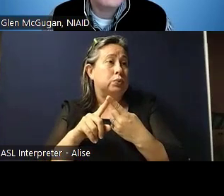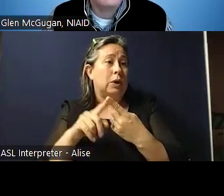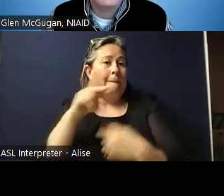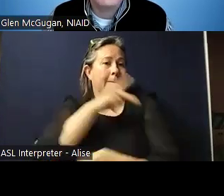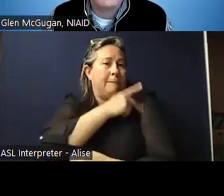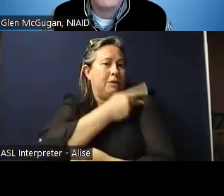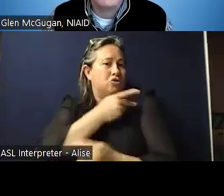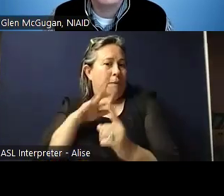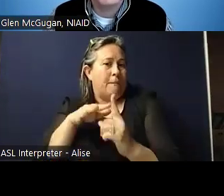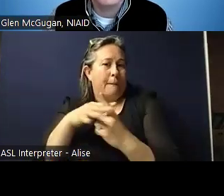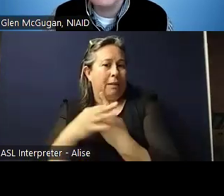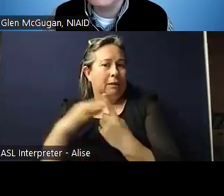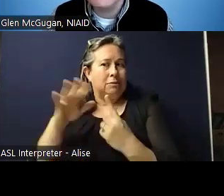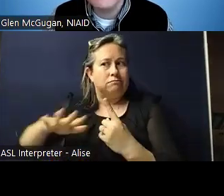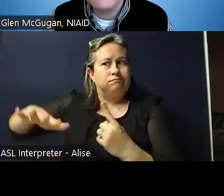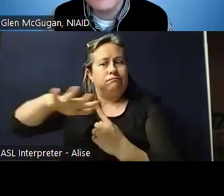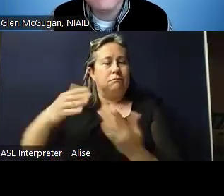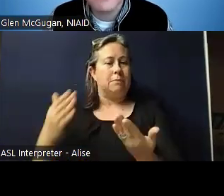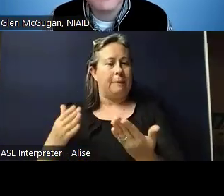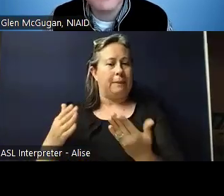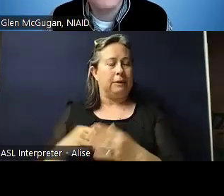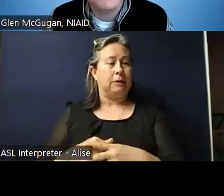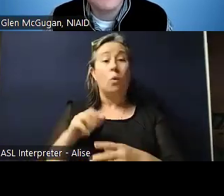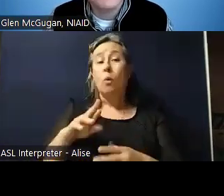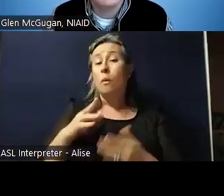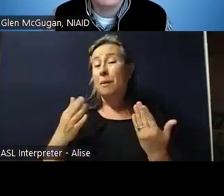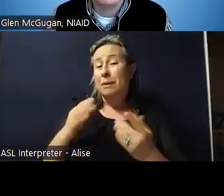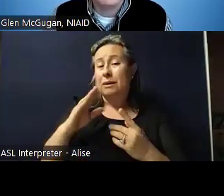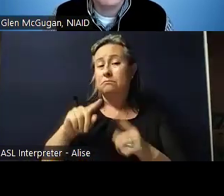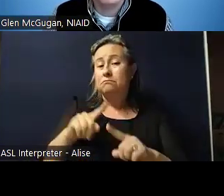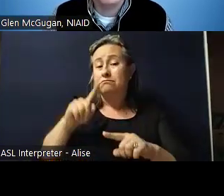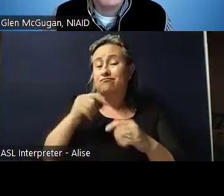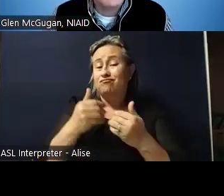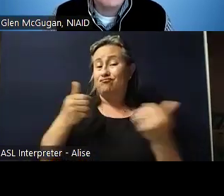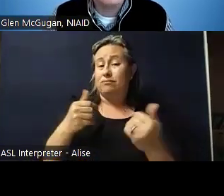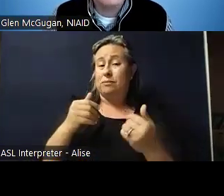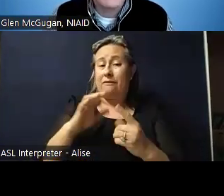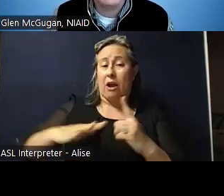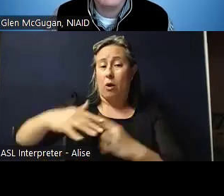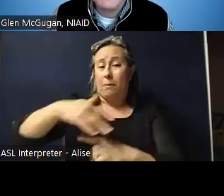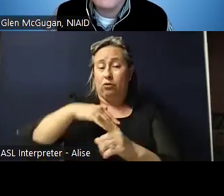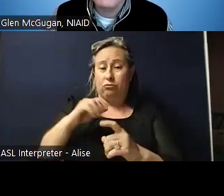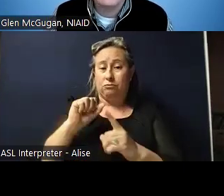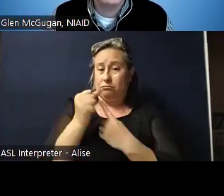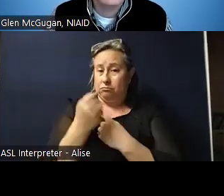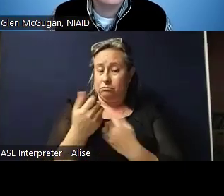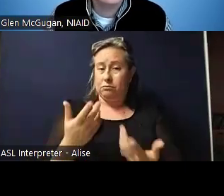that I mentioned earlier. Or maybe there are different environmental conditions that are there. And then finally, be sure to address